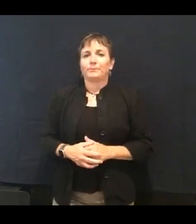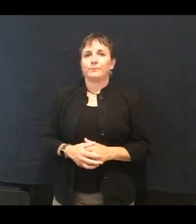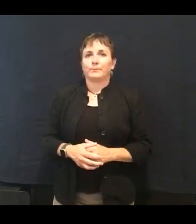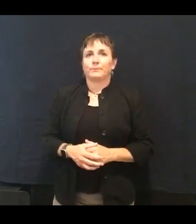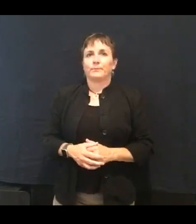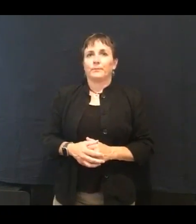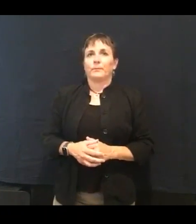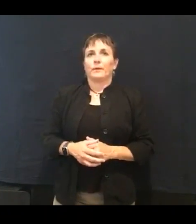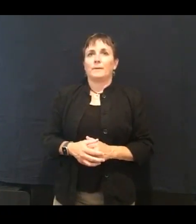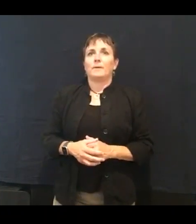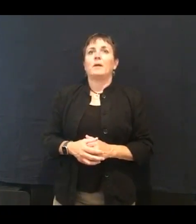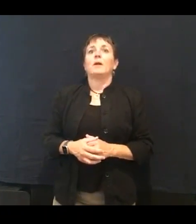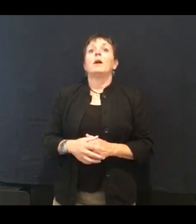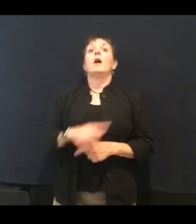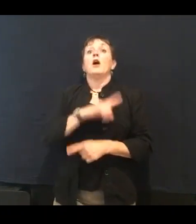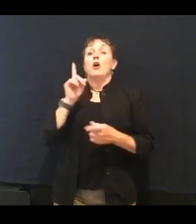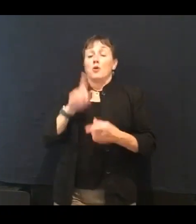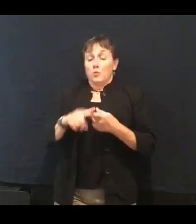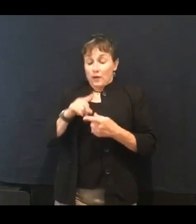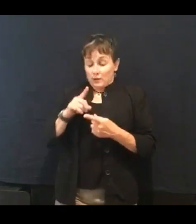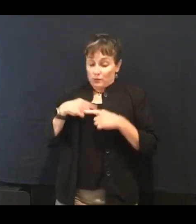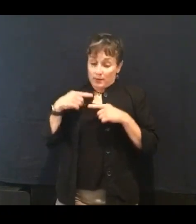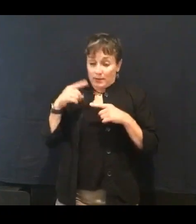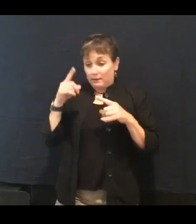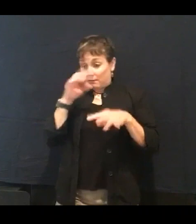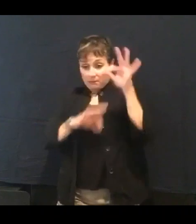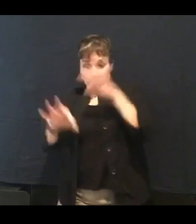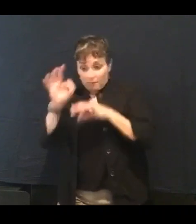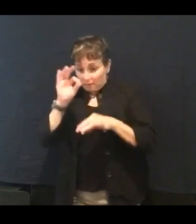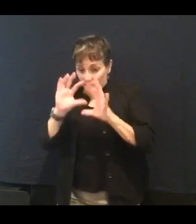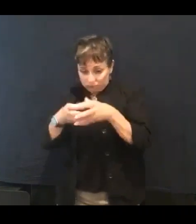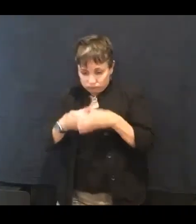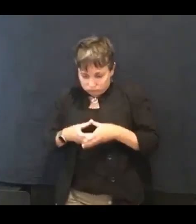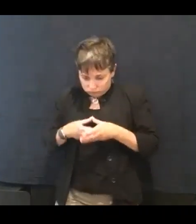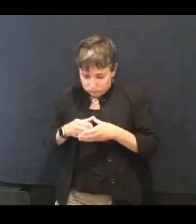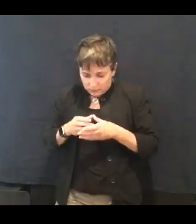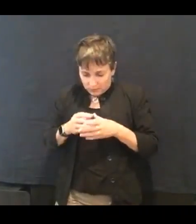Once the compound had been optimized to members of the consortium, Dr.